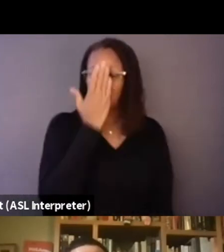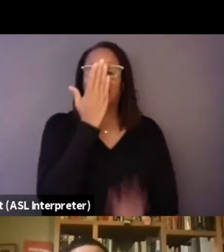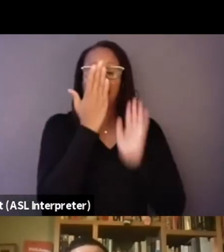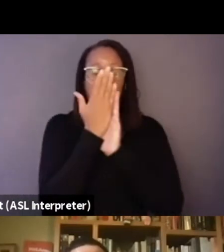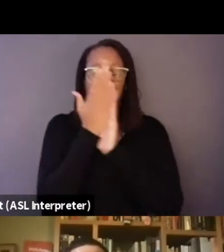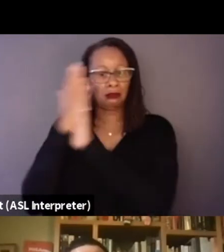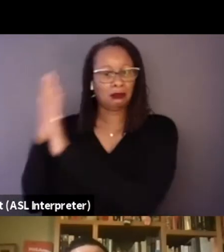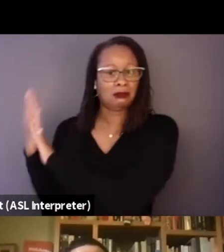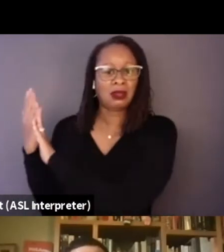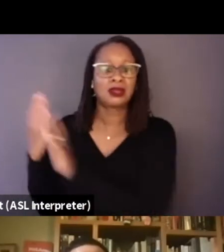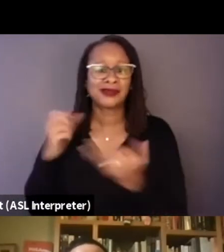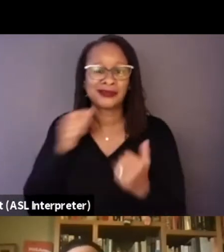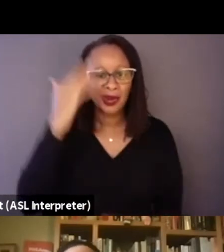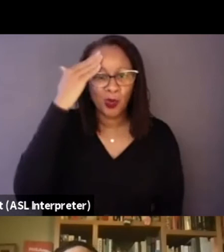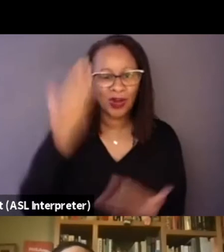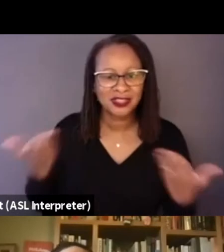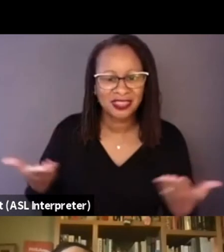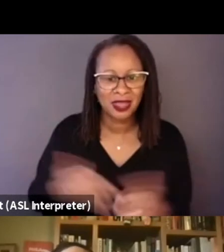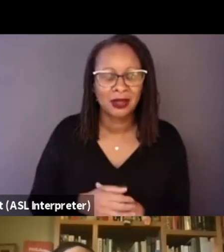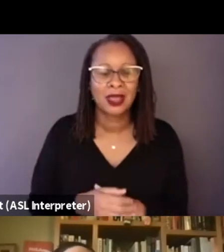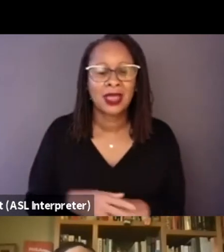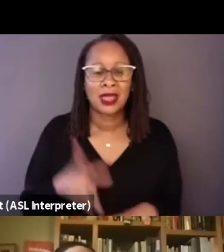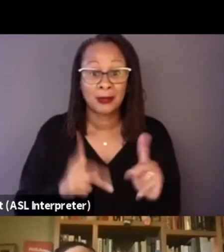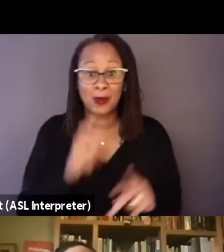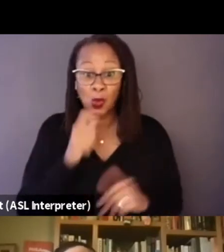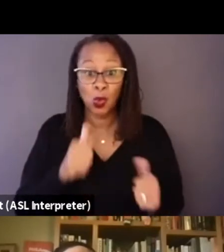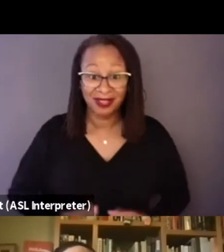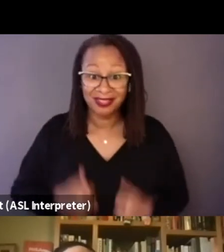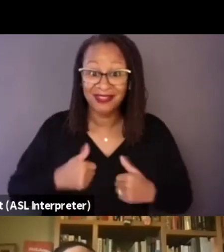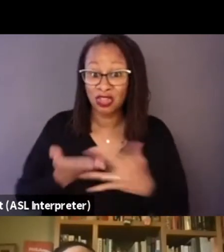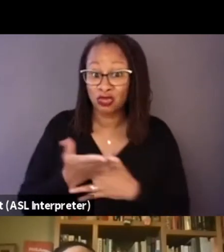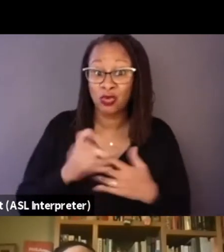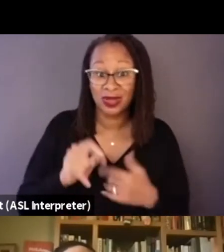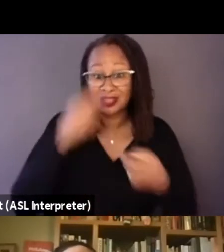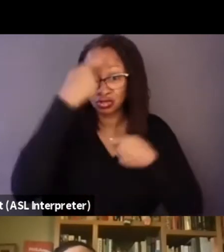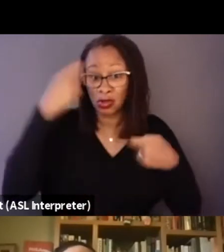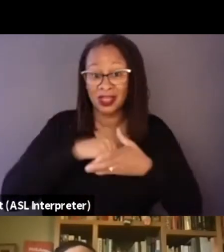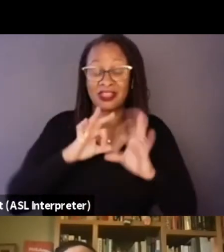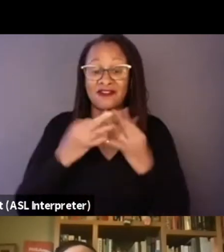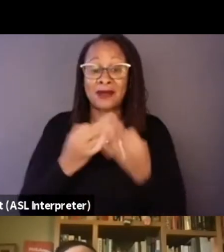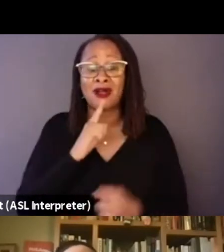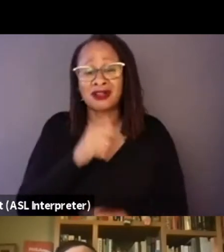are not aware that it's there, and then people that are living with trauma, and their families, are suffering because of that.